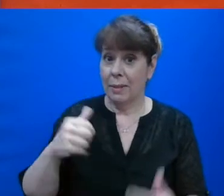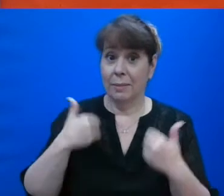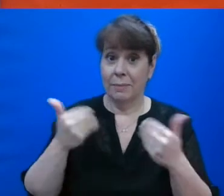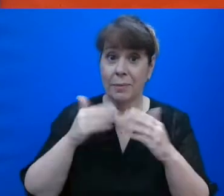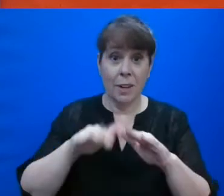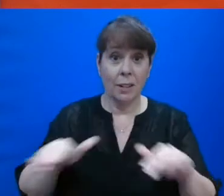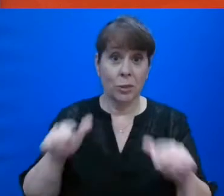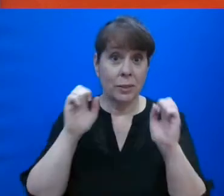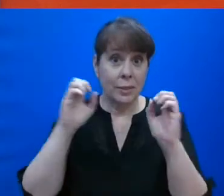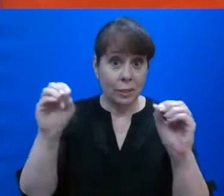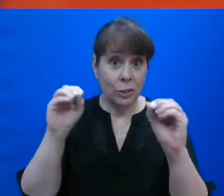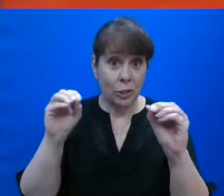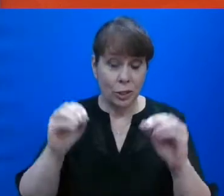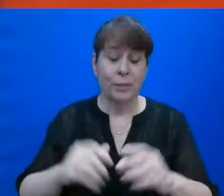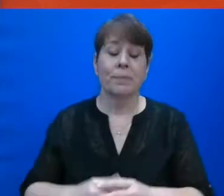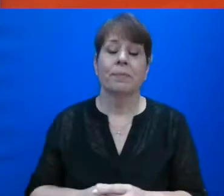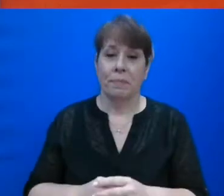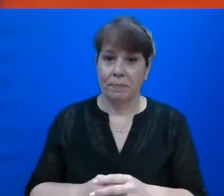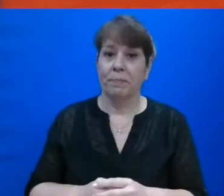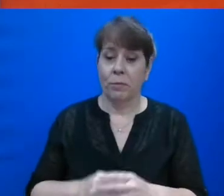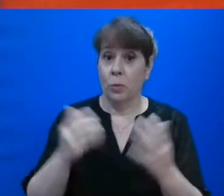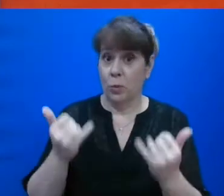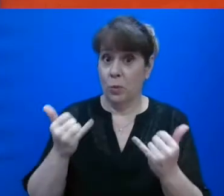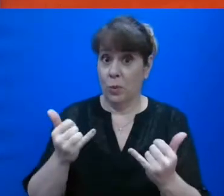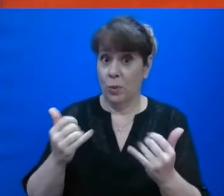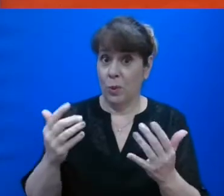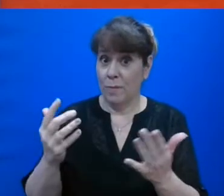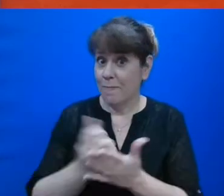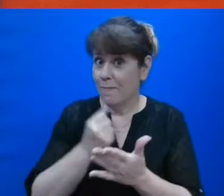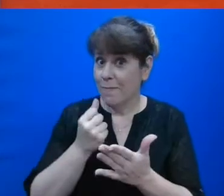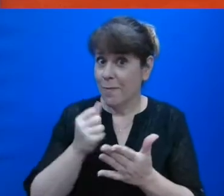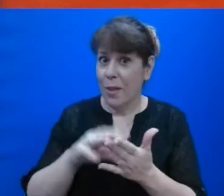AND TODAY WE'RE GOING TO LEARN ABOUT MORE OR LESS.